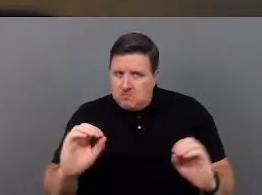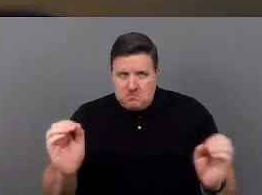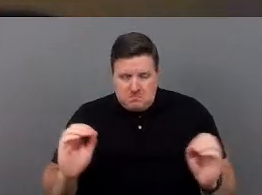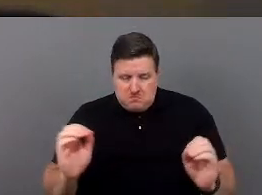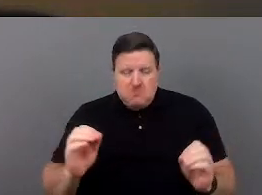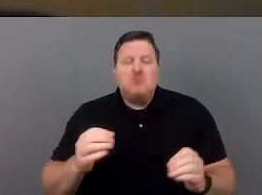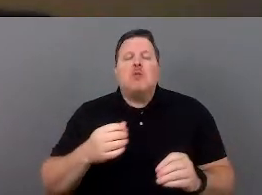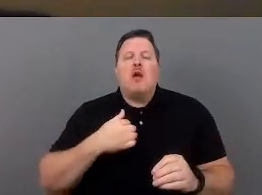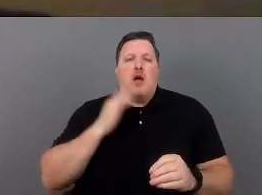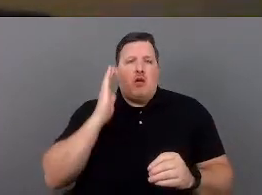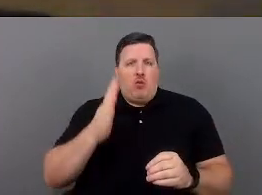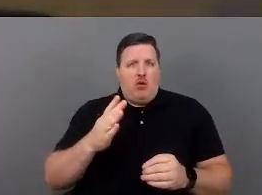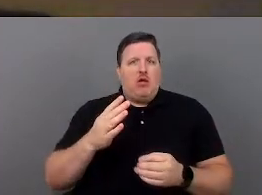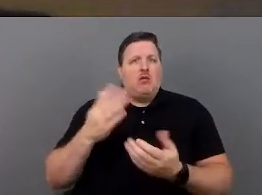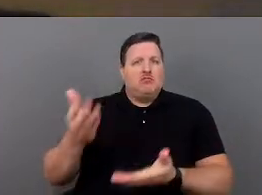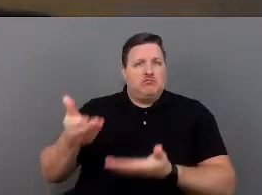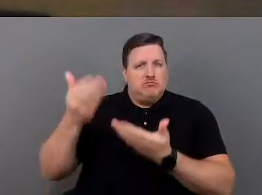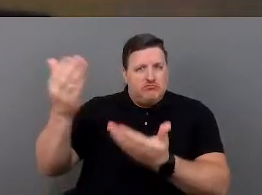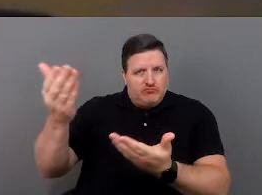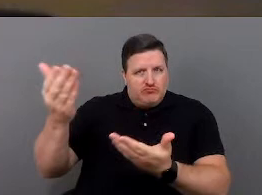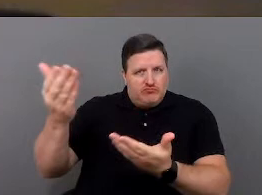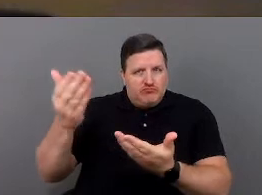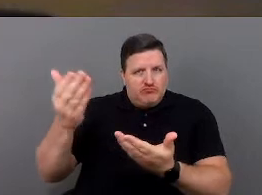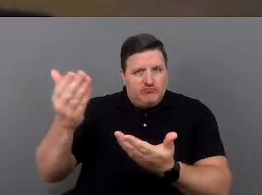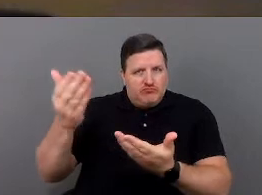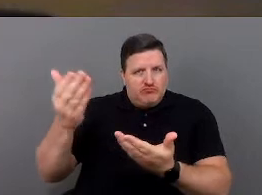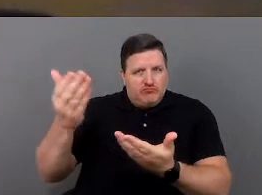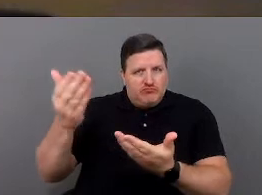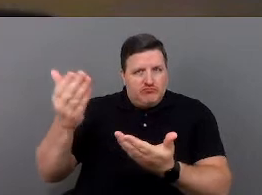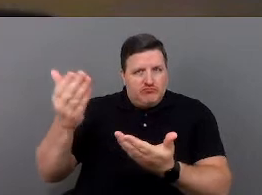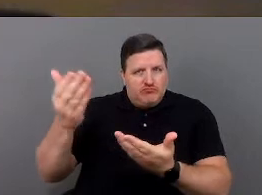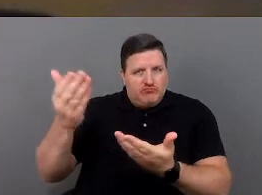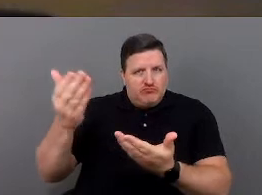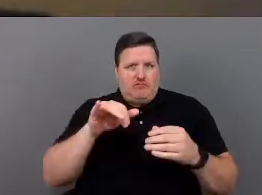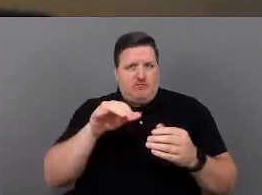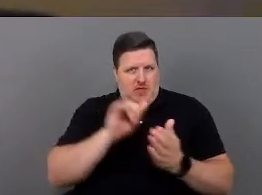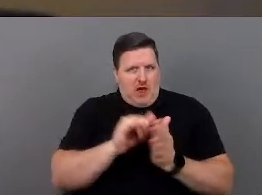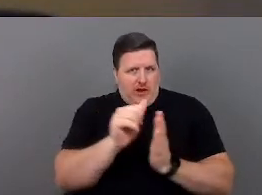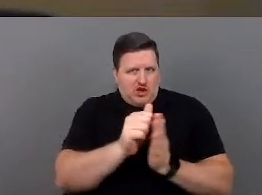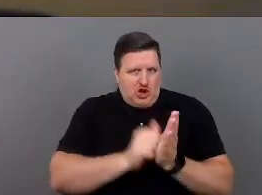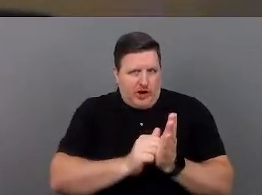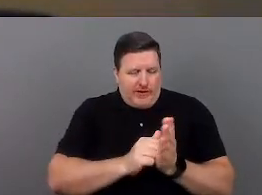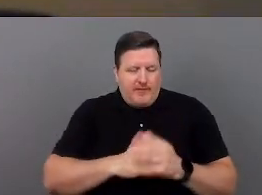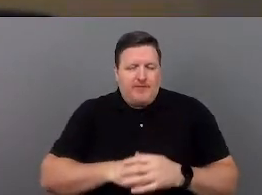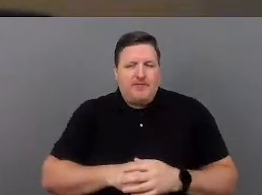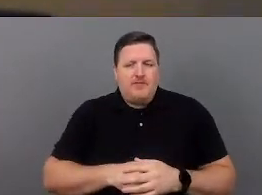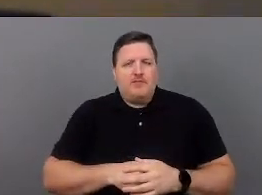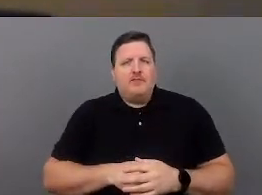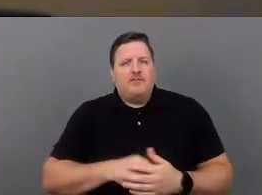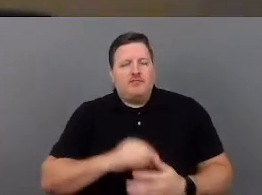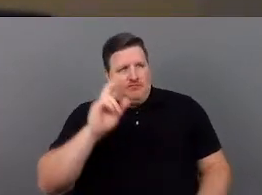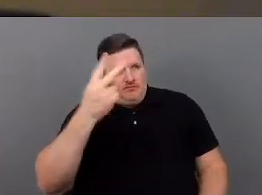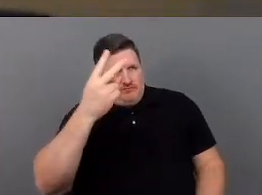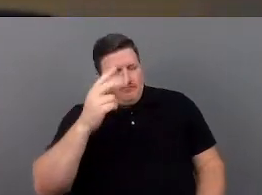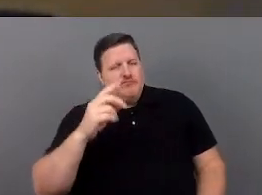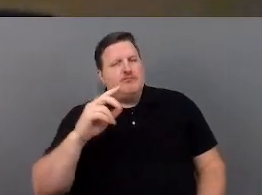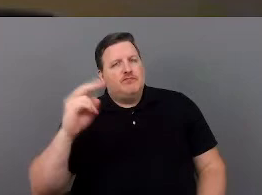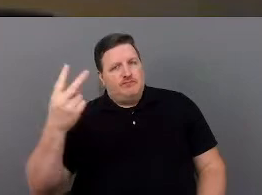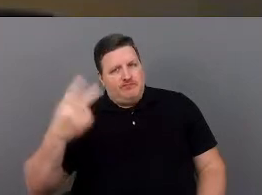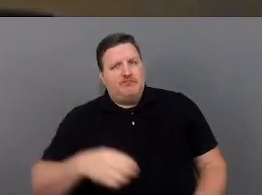SEEING NONE, I'LL ENTERTAIN A MOTION TO ADOPT THE AGENDA. ≫ COUNCIL VICE PRESIDENT JENKINS: SO MOVED. ≫ SECOND. ≫ COUNCIL PRESIDENT BENDER: THE CLERK WILL CALL THE ROLL. ≫ Clerk: PALMISANO.